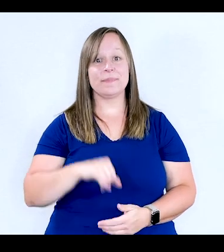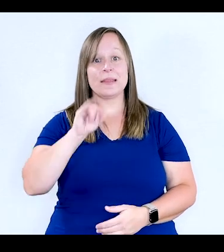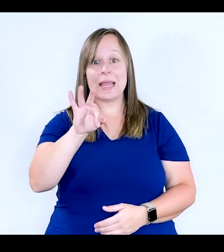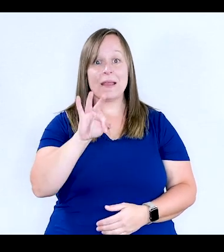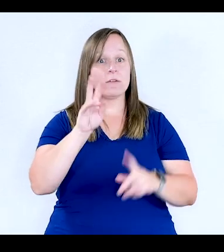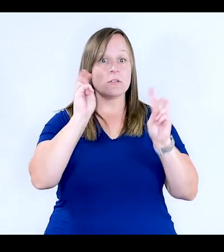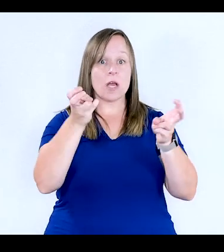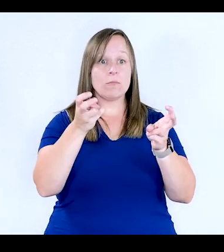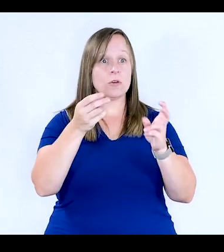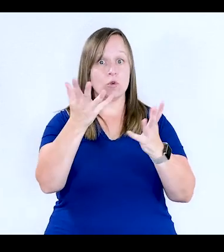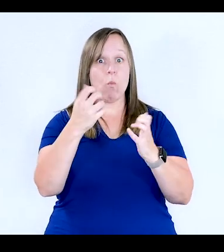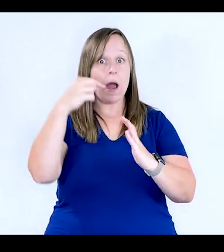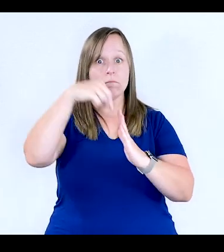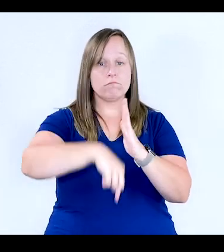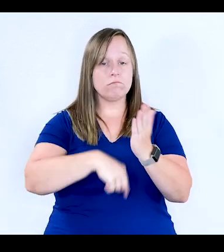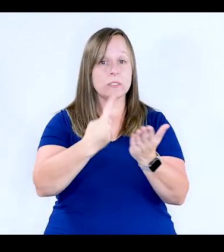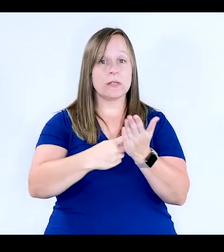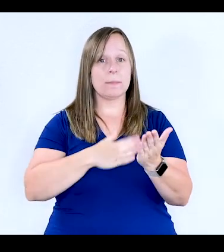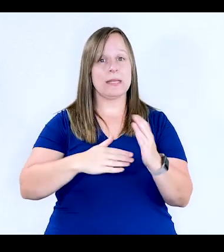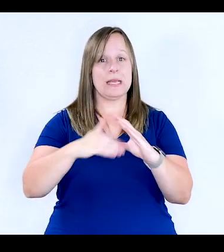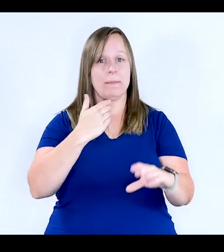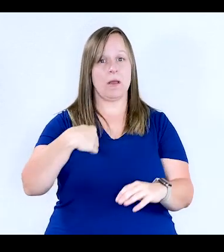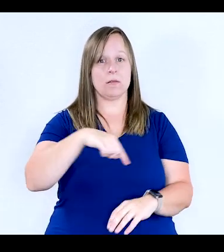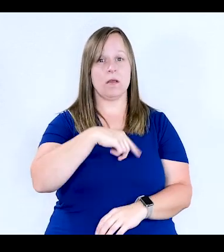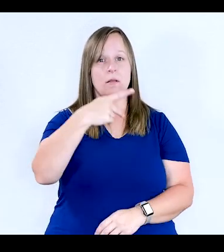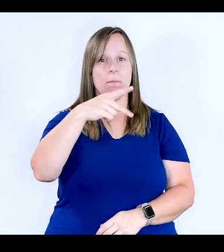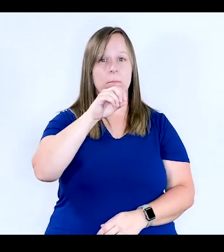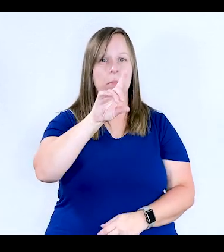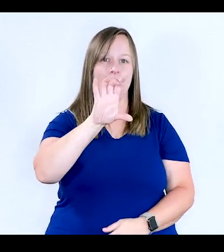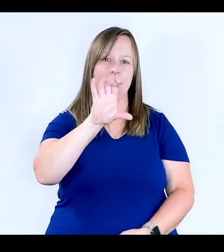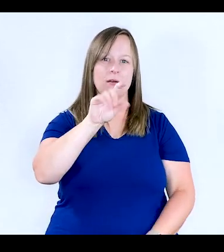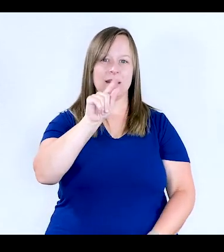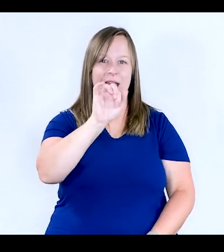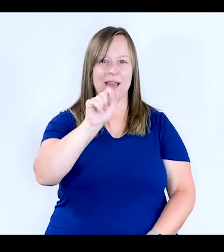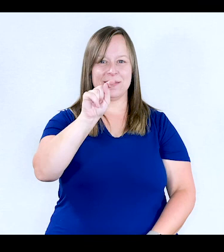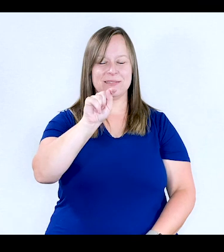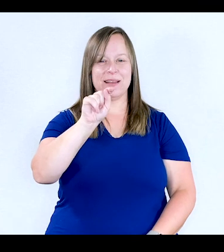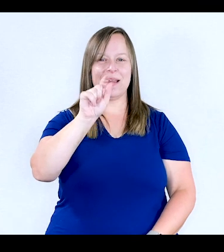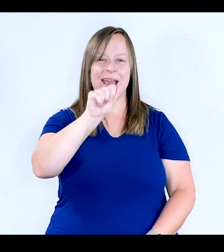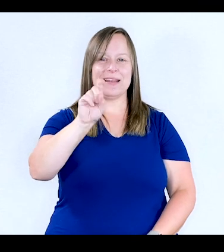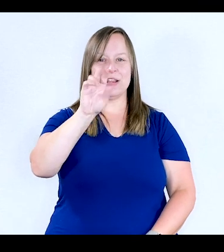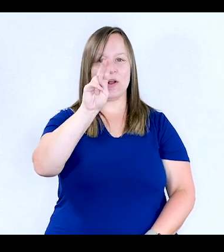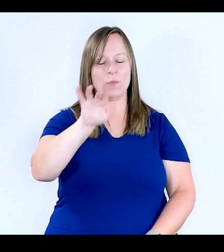If there is a subject you would like us to discuss please email podcast@drny.org or